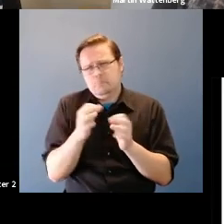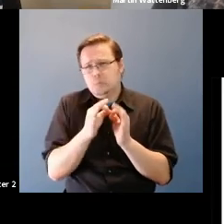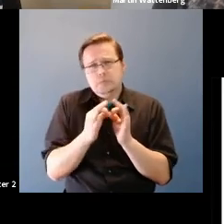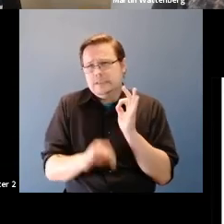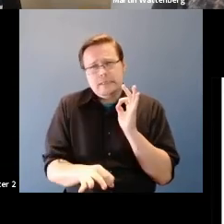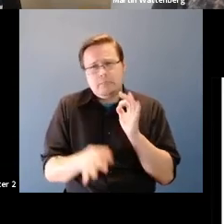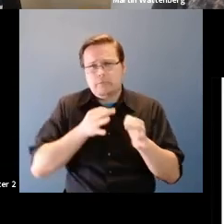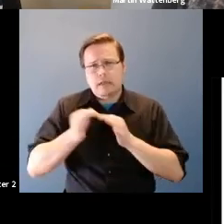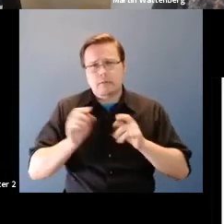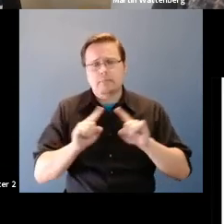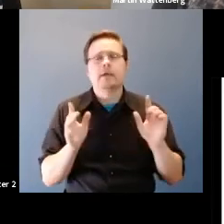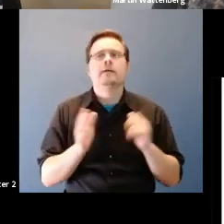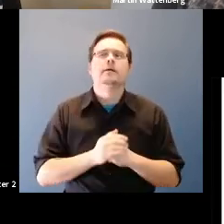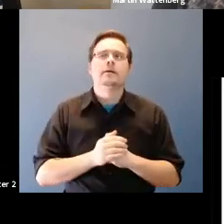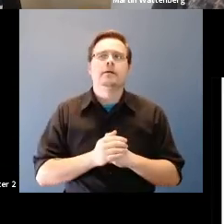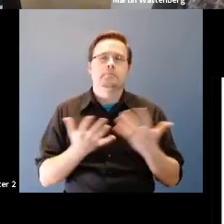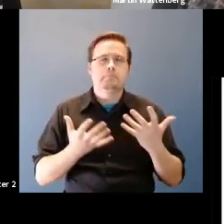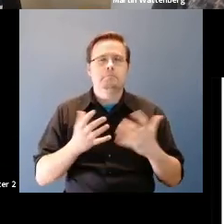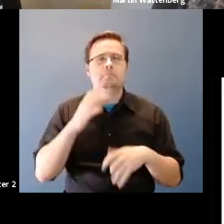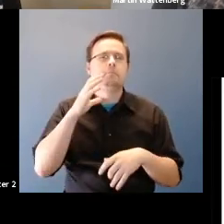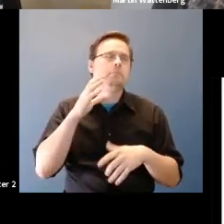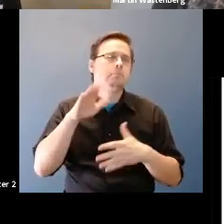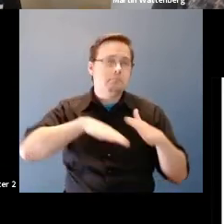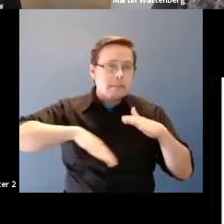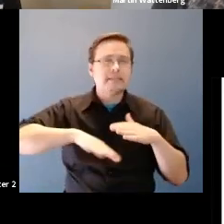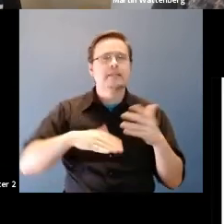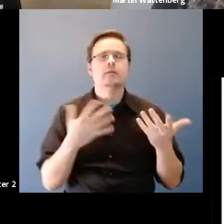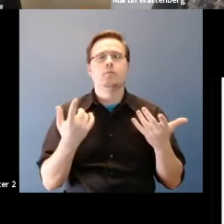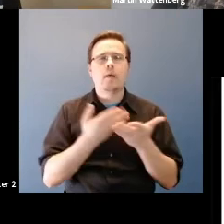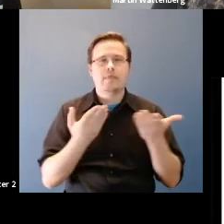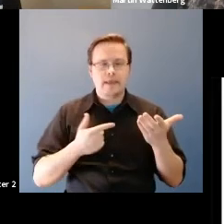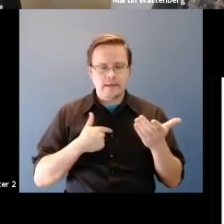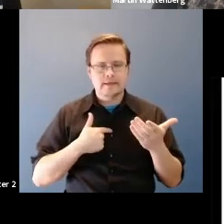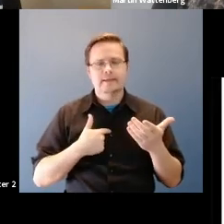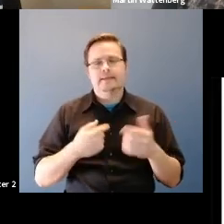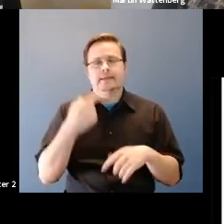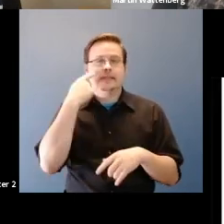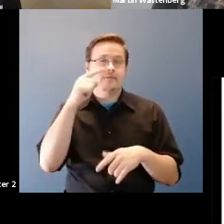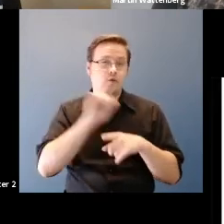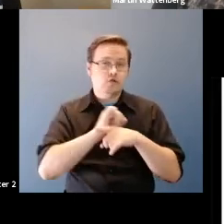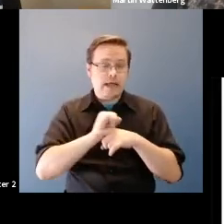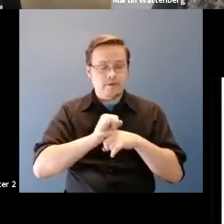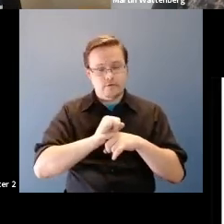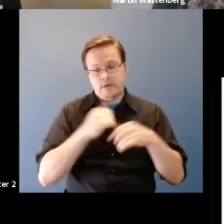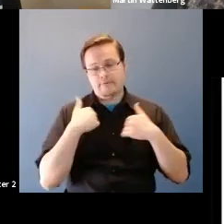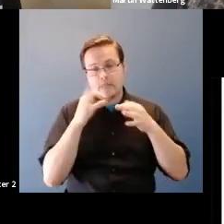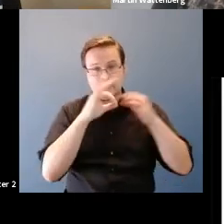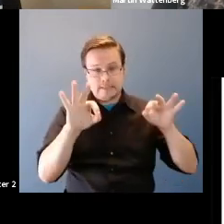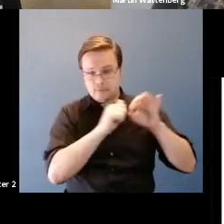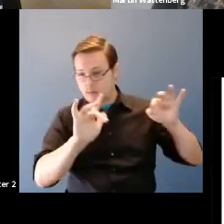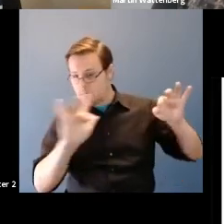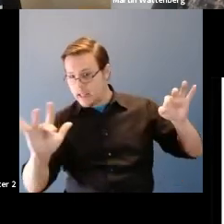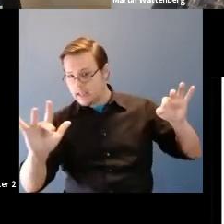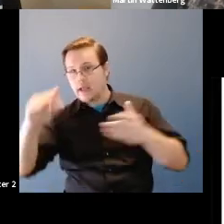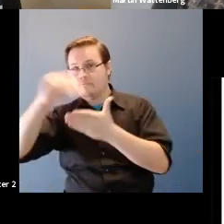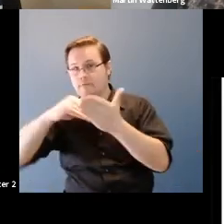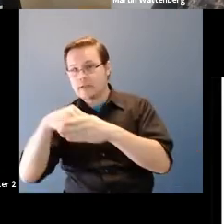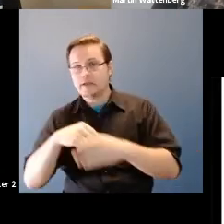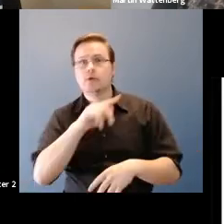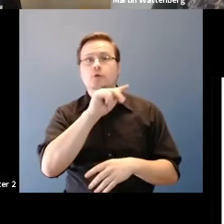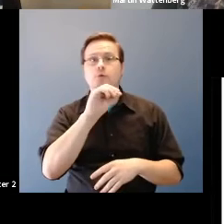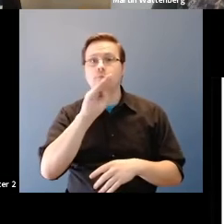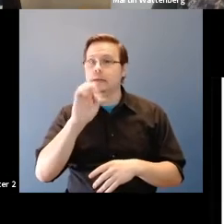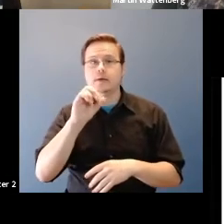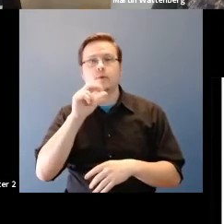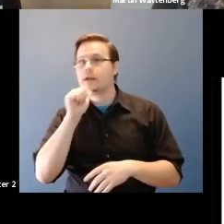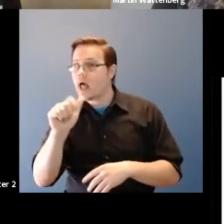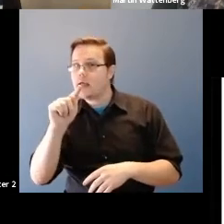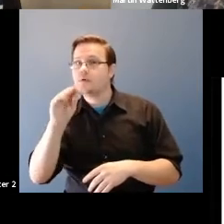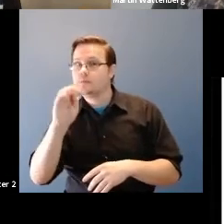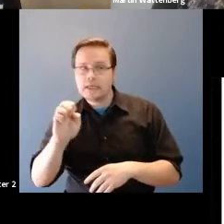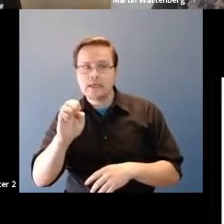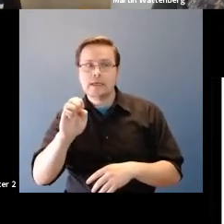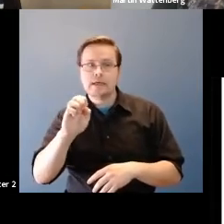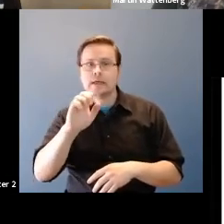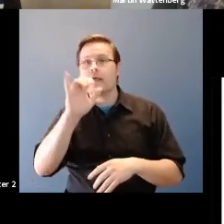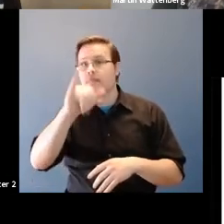Martin Wattenberg: But, roughly speaking, one of the ways they're trained is to fill in blanks in sentences, so you say to be or not to be that as the blank and they will try to come up with an answer to that okay next slide.